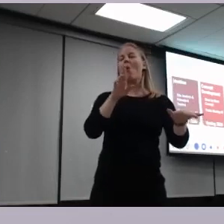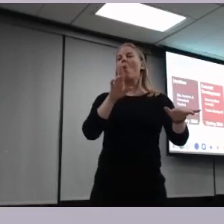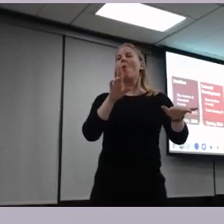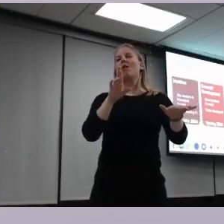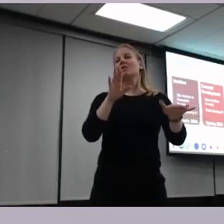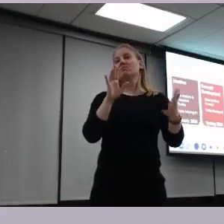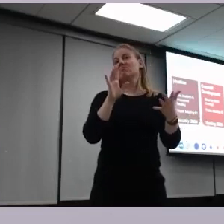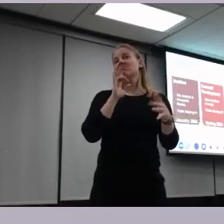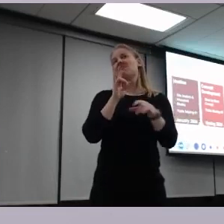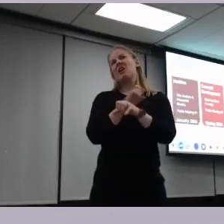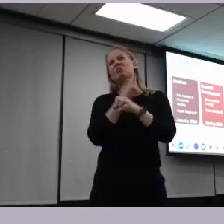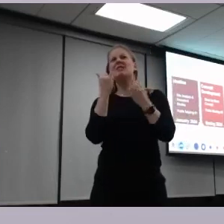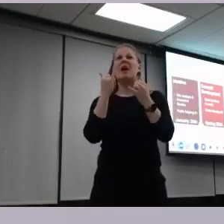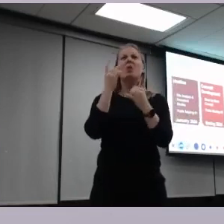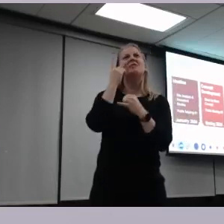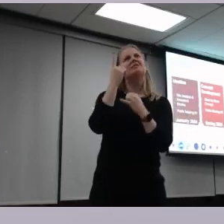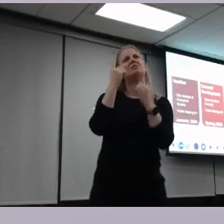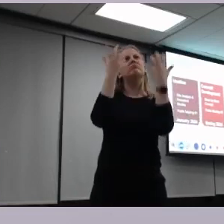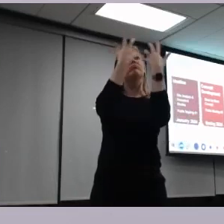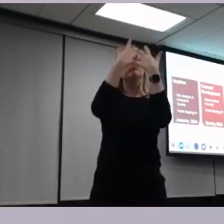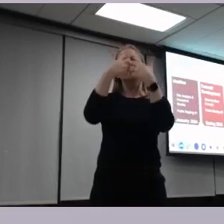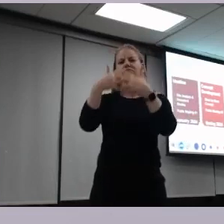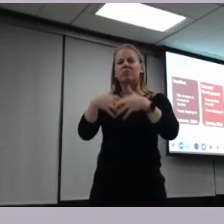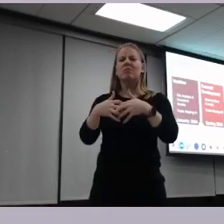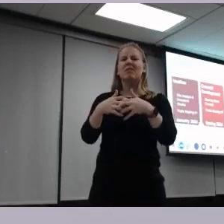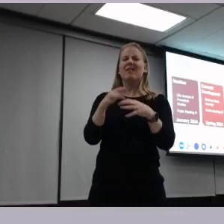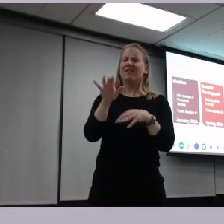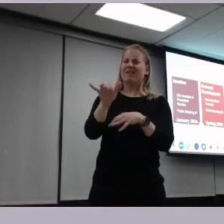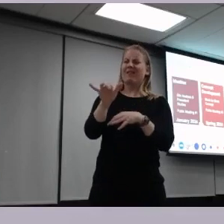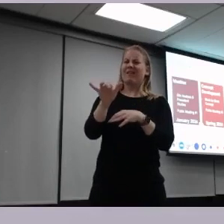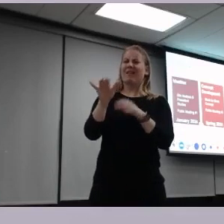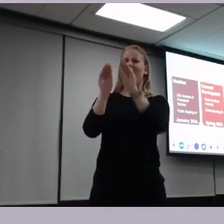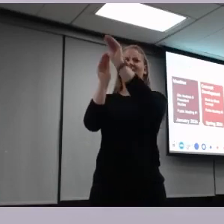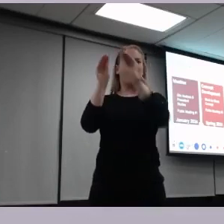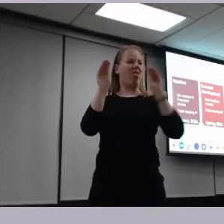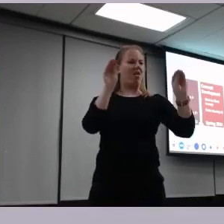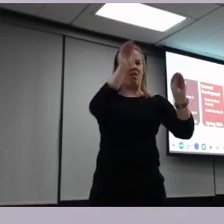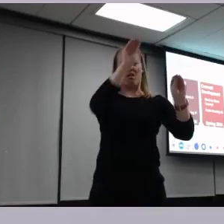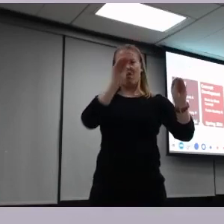to see this put together, it seems like it makes more sense over here. Or how about this?